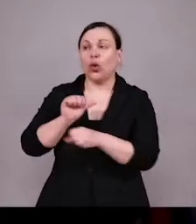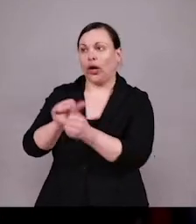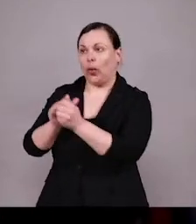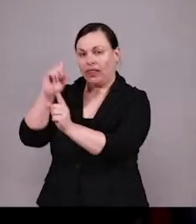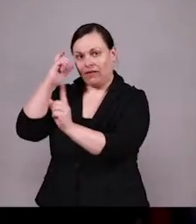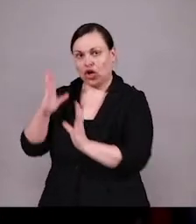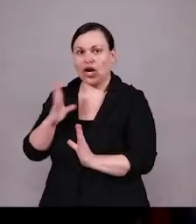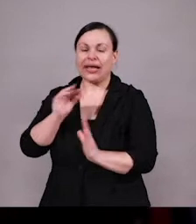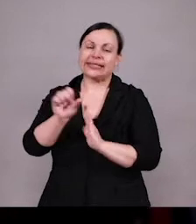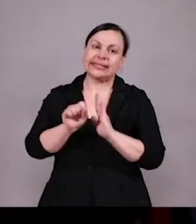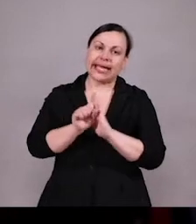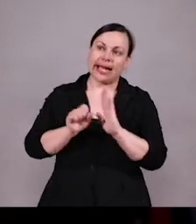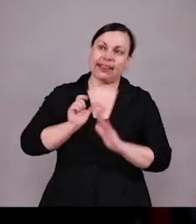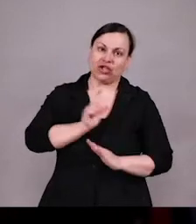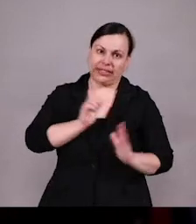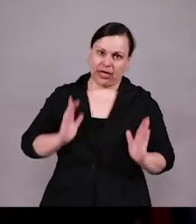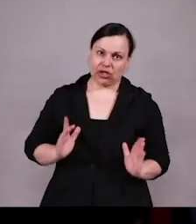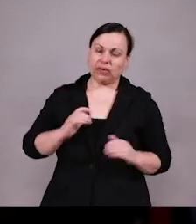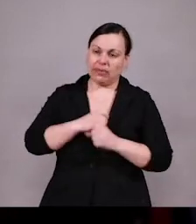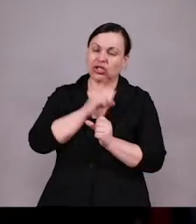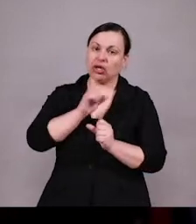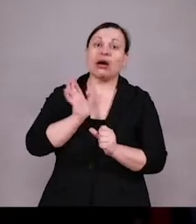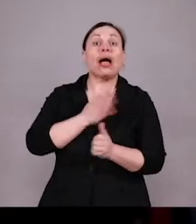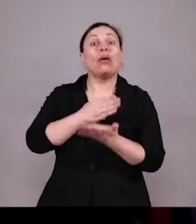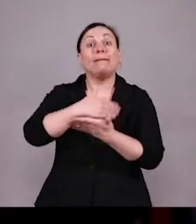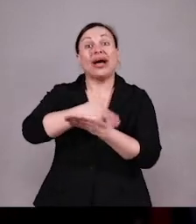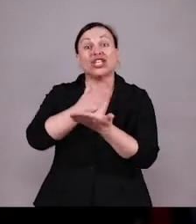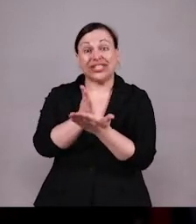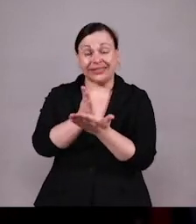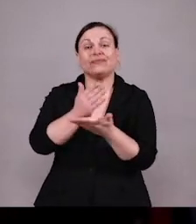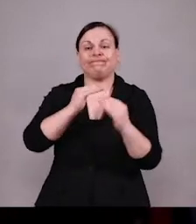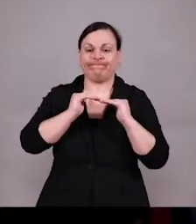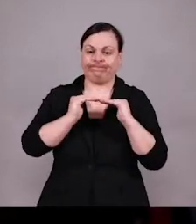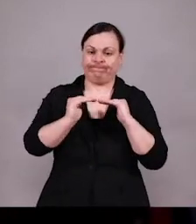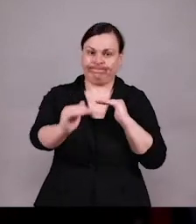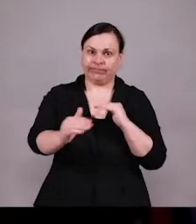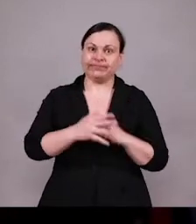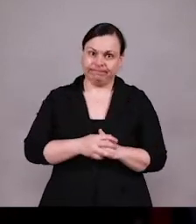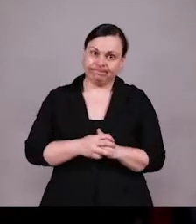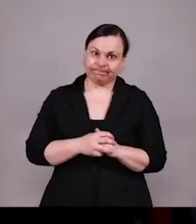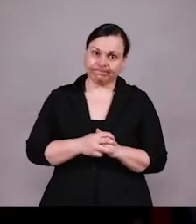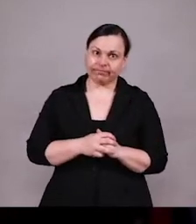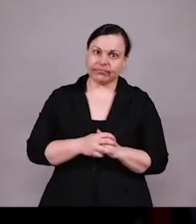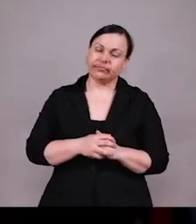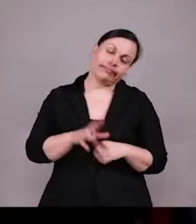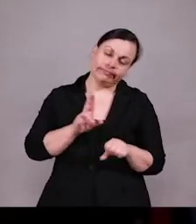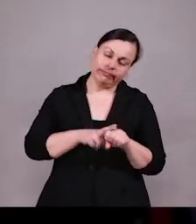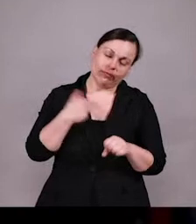Legislators on shoring up our budget. Naturally, we were not alone in experiencing budget woes